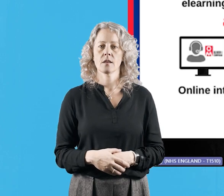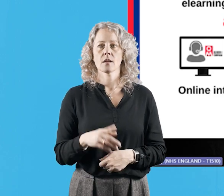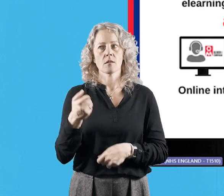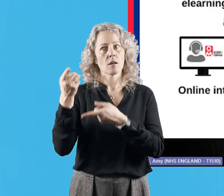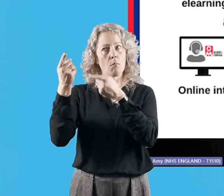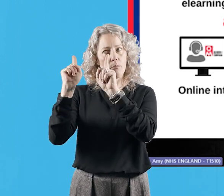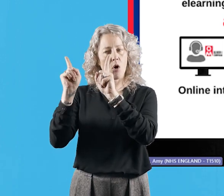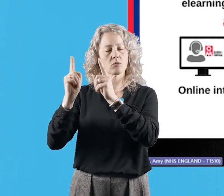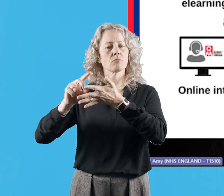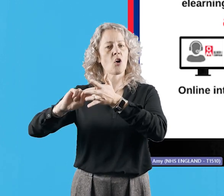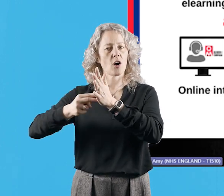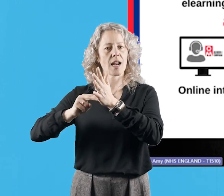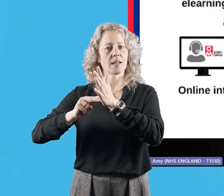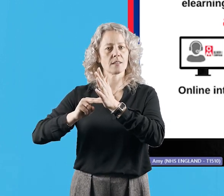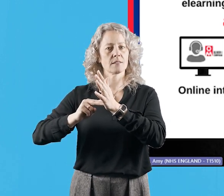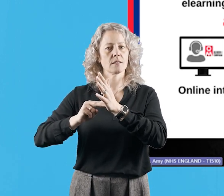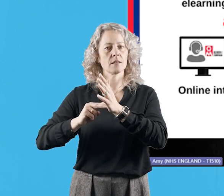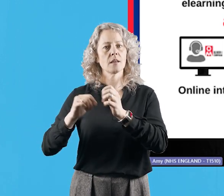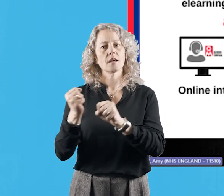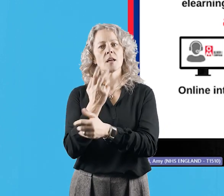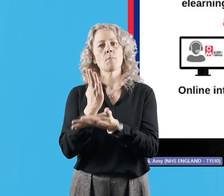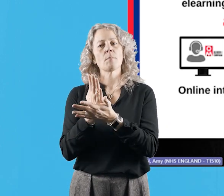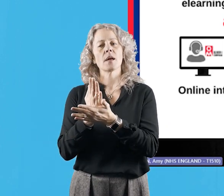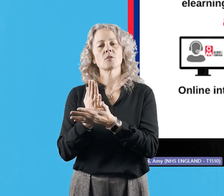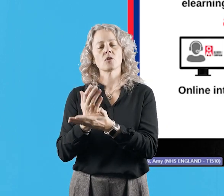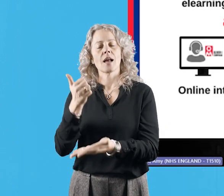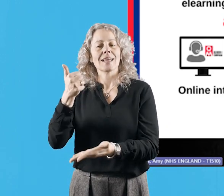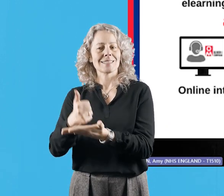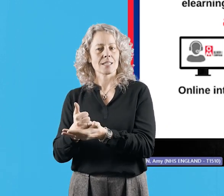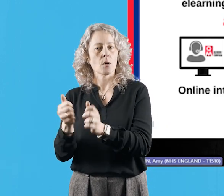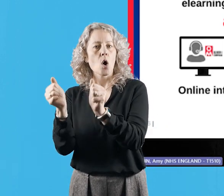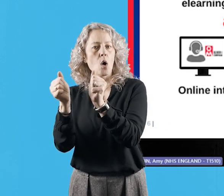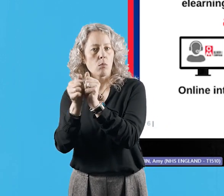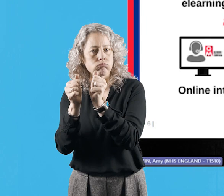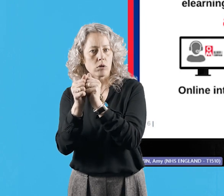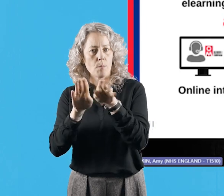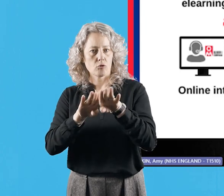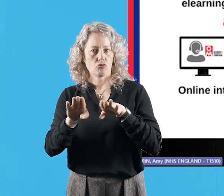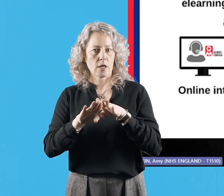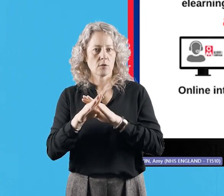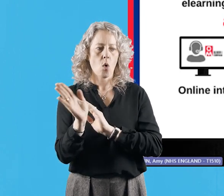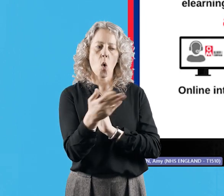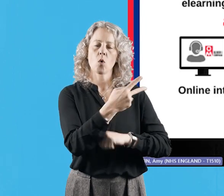it's for them to to make sure that they put in the appropriate training provision for those staff.